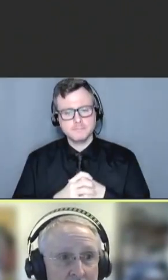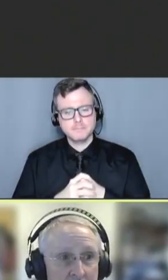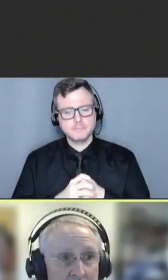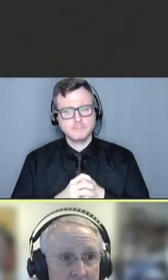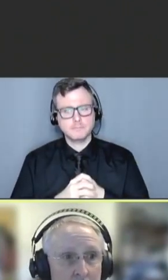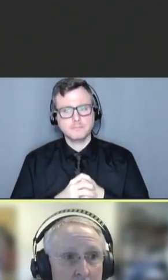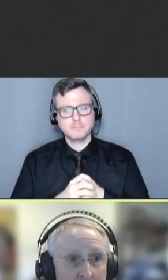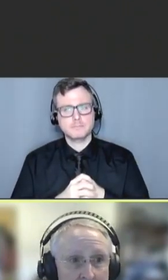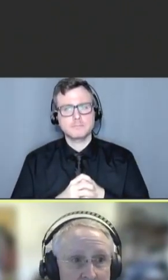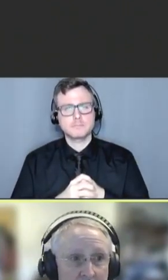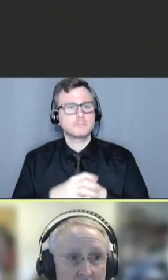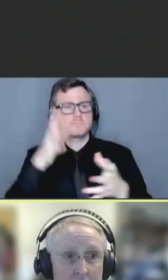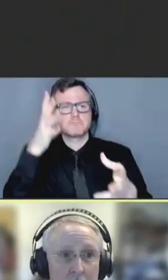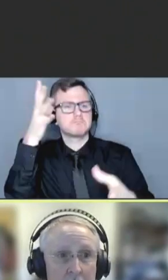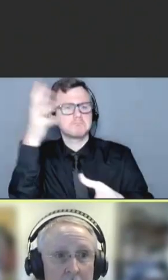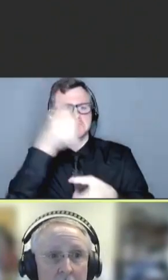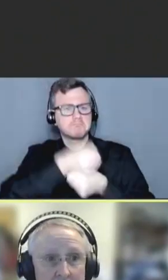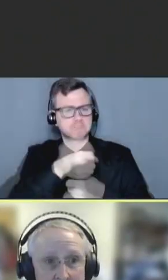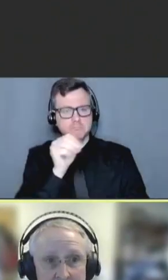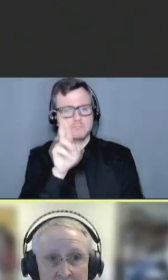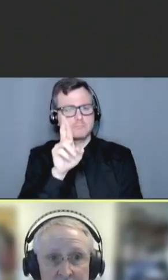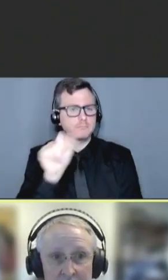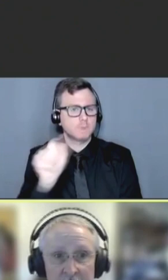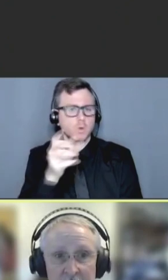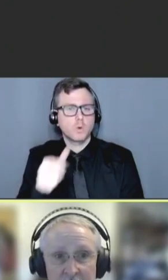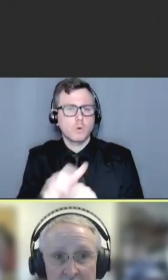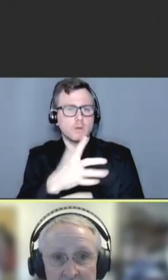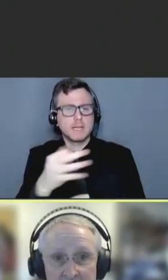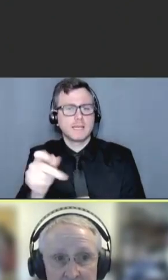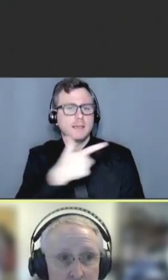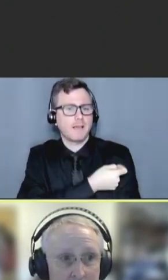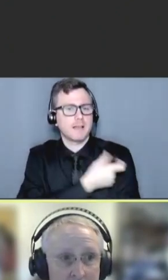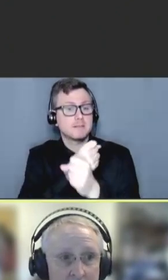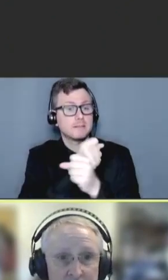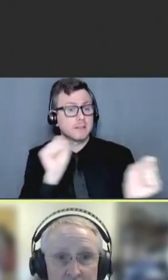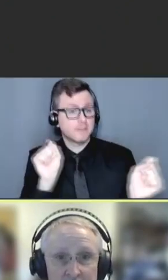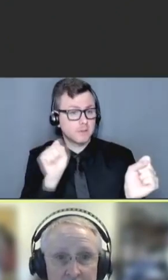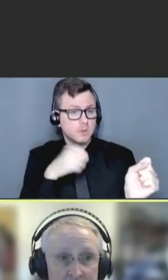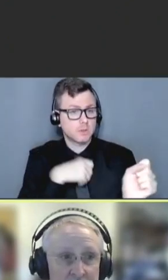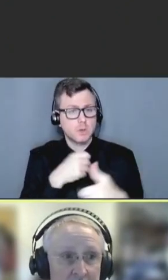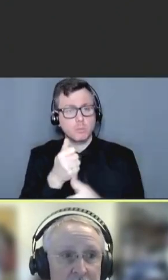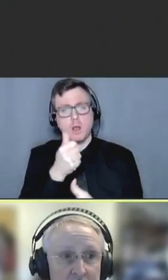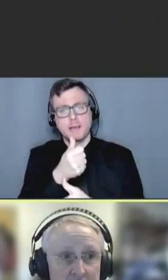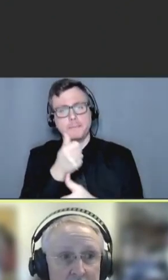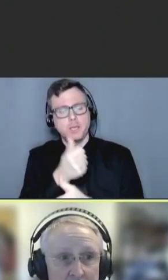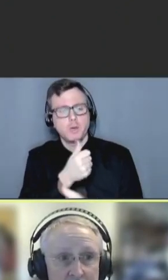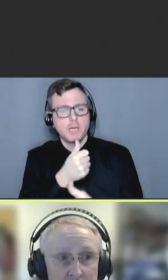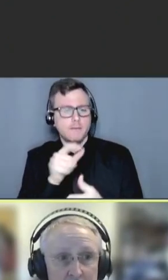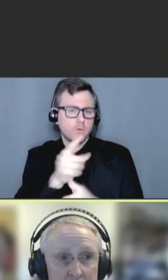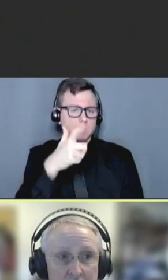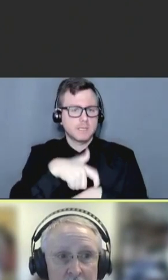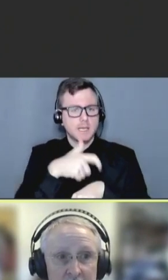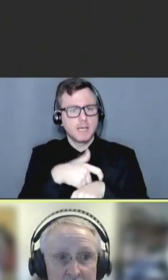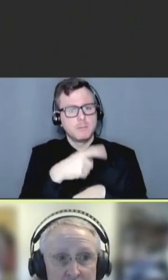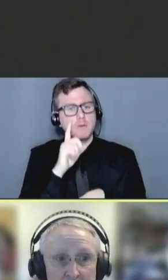So to summarize the MRNA COVID-19 vaccine safety, a primary series vaccination in children ages six